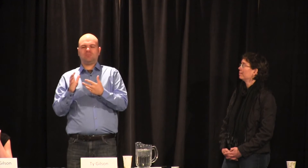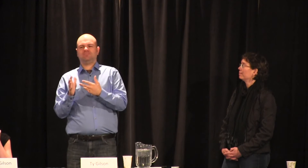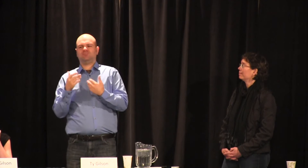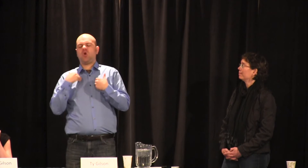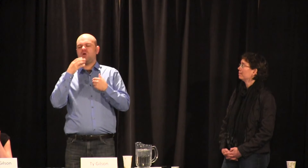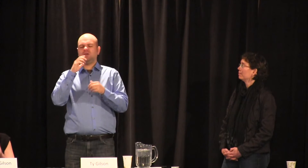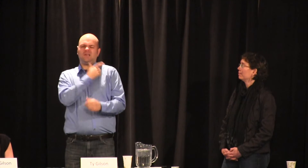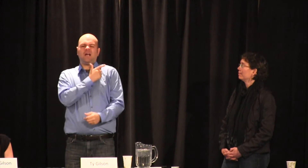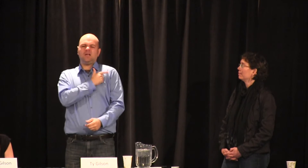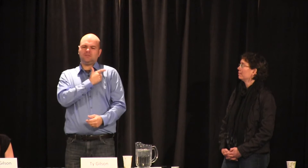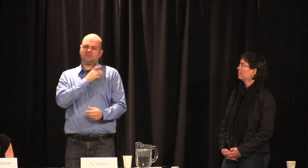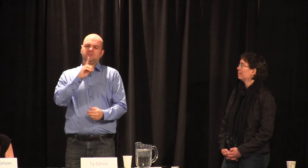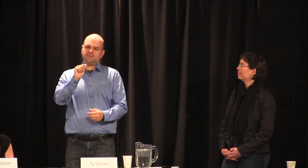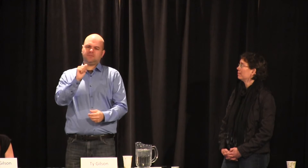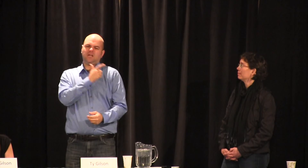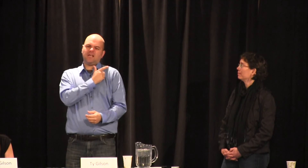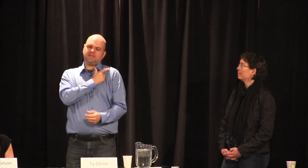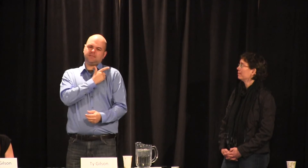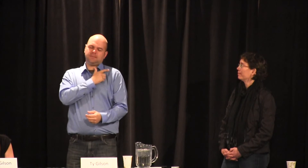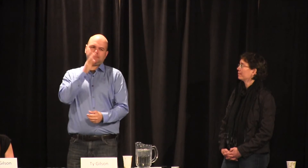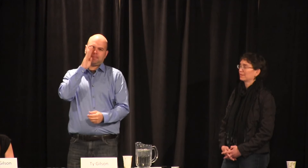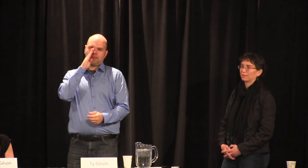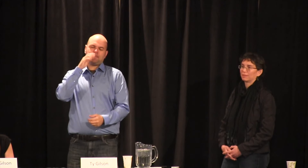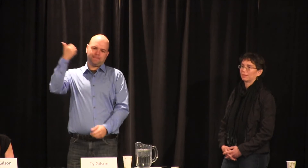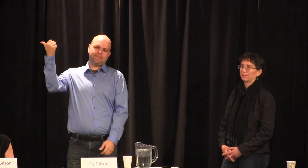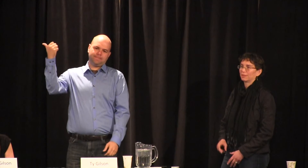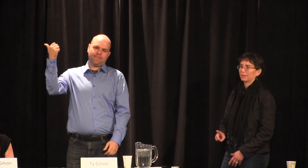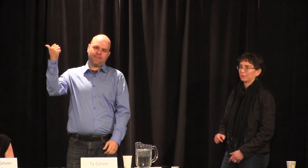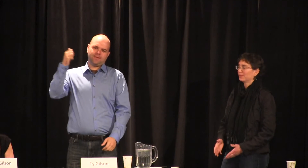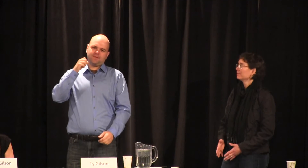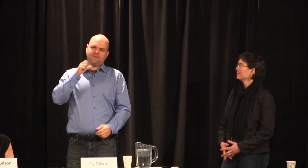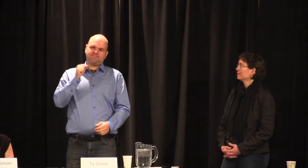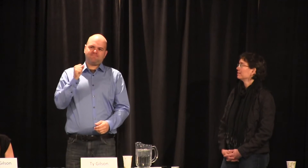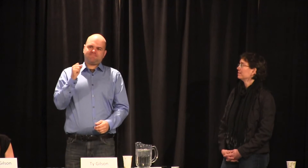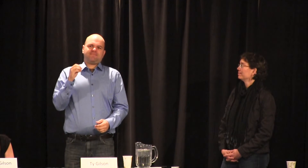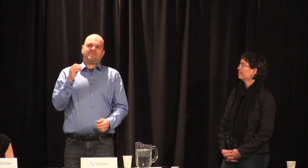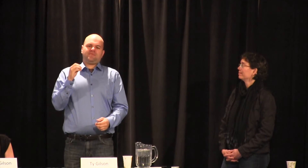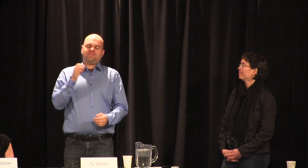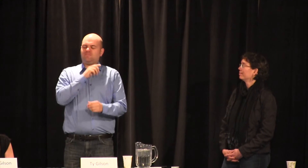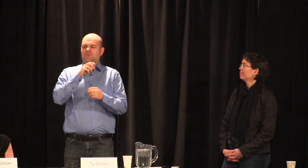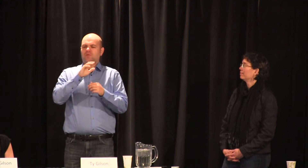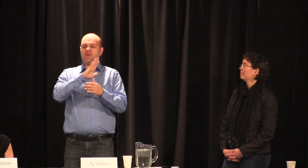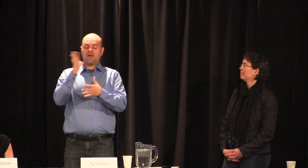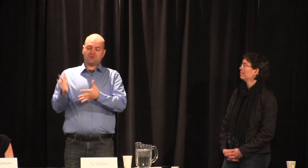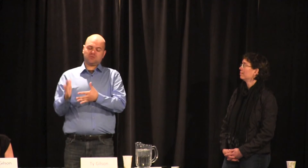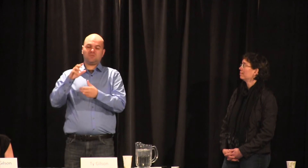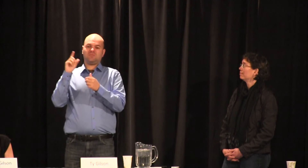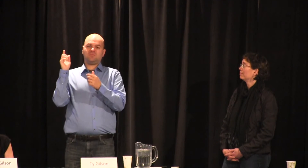and they were kind of lazy, the disability services people there at Bemidji, really,